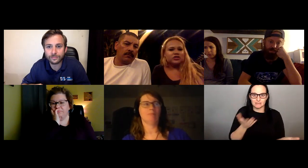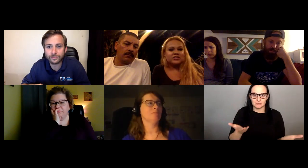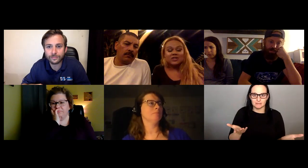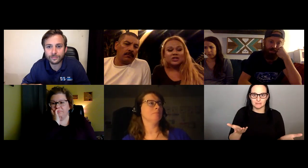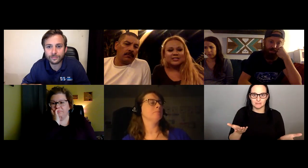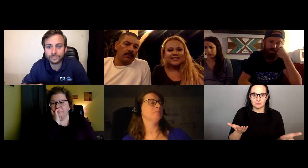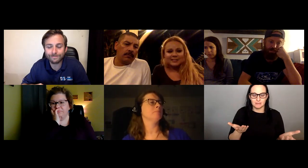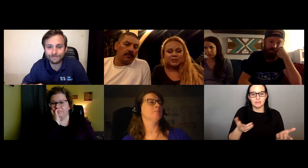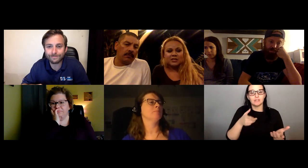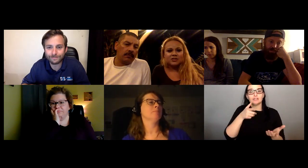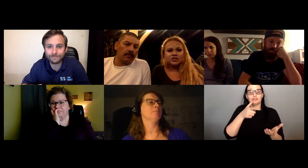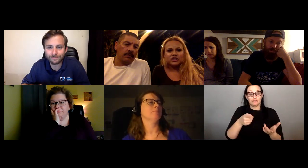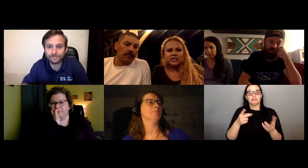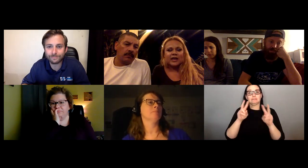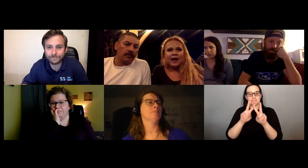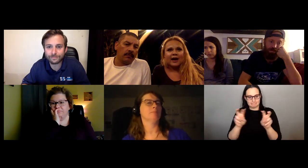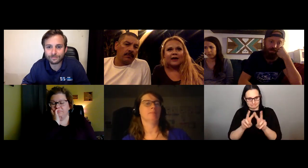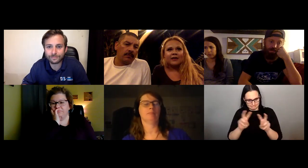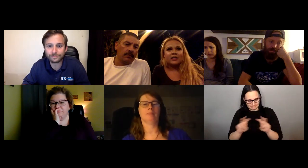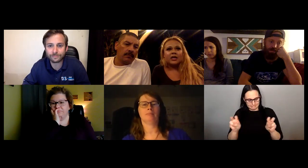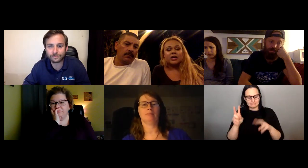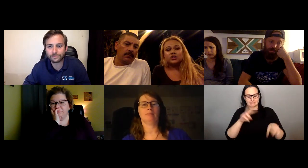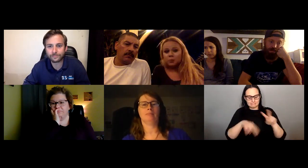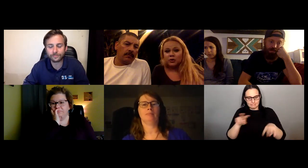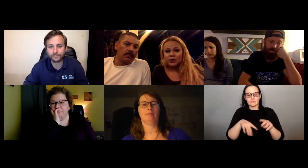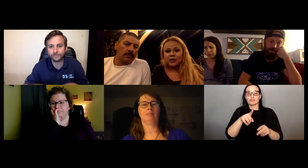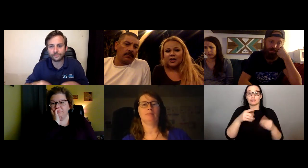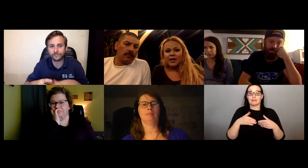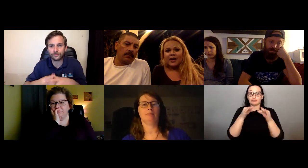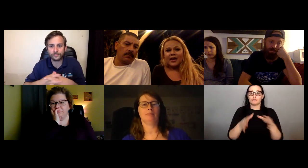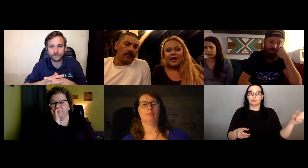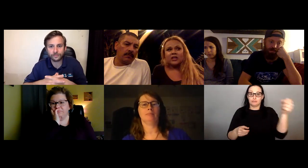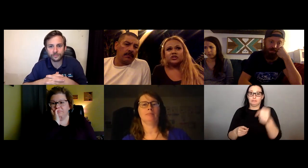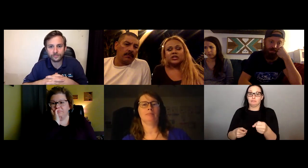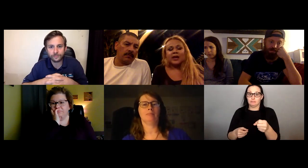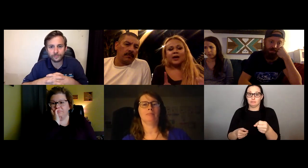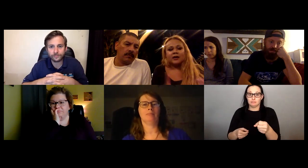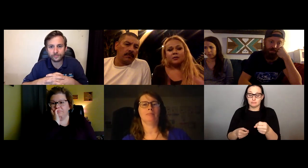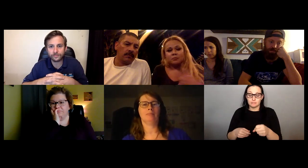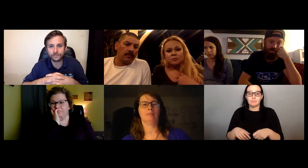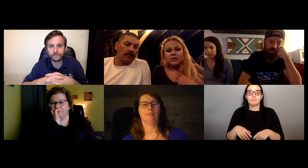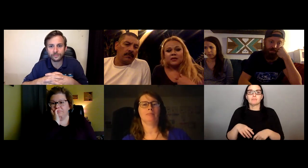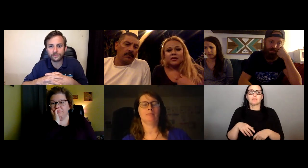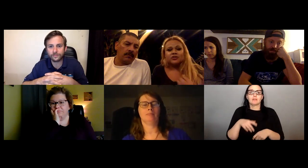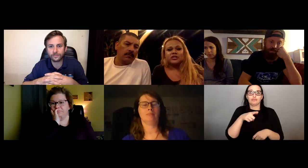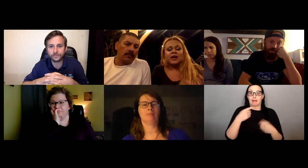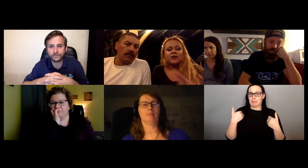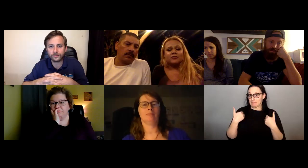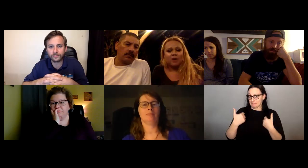did her assessment she had an interpreter